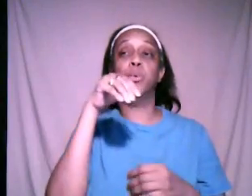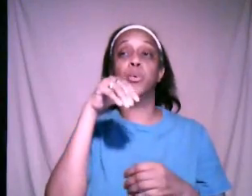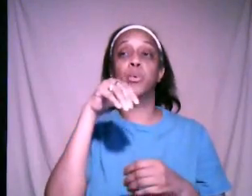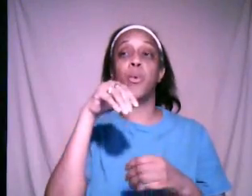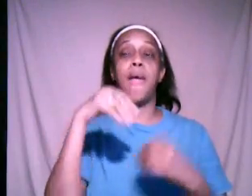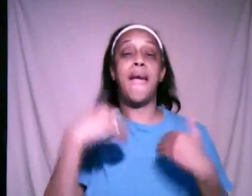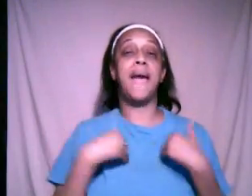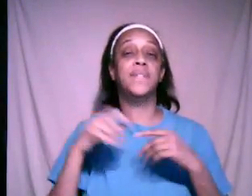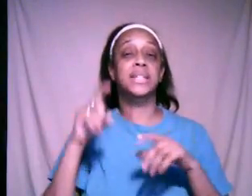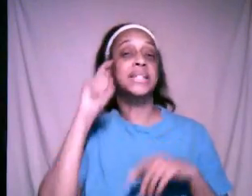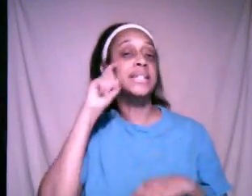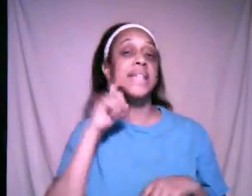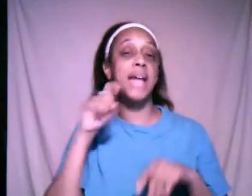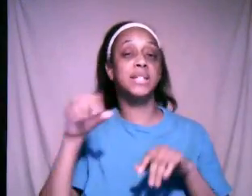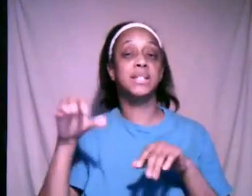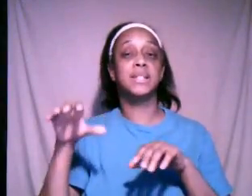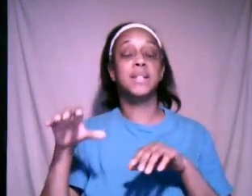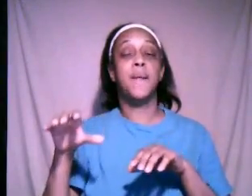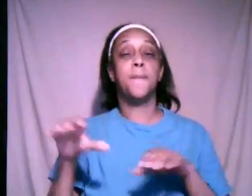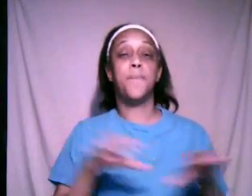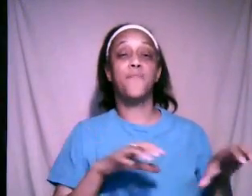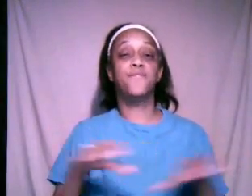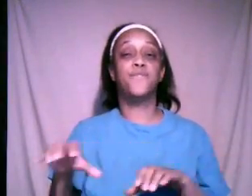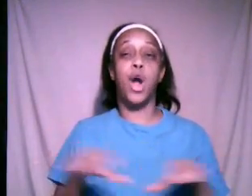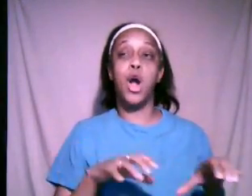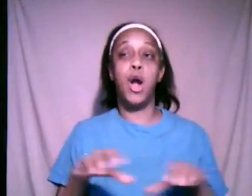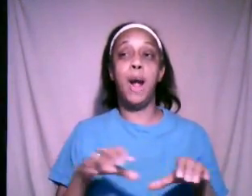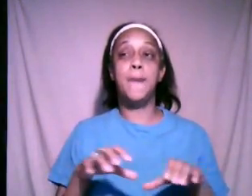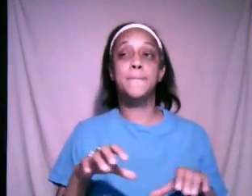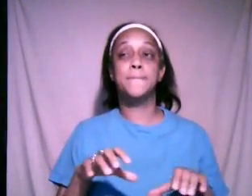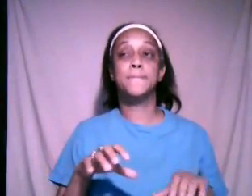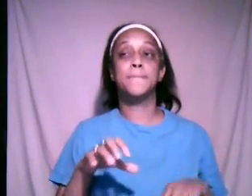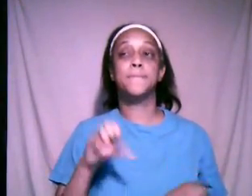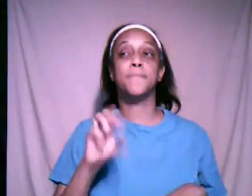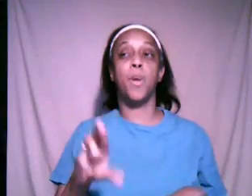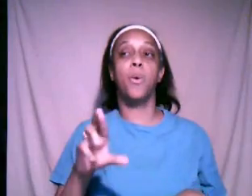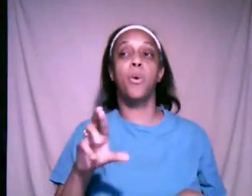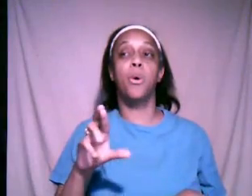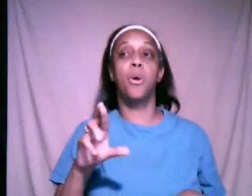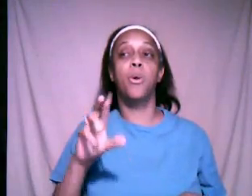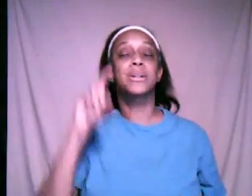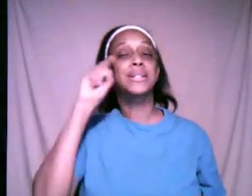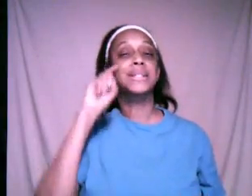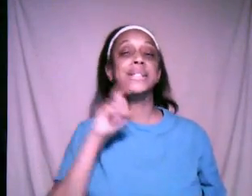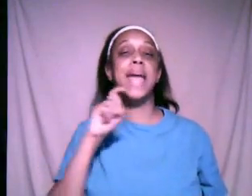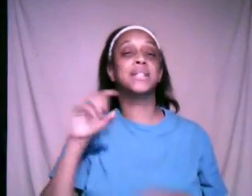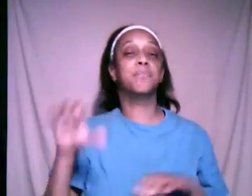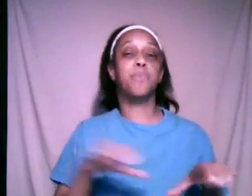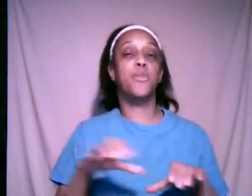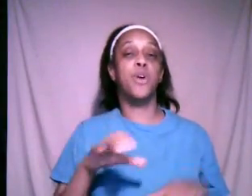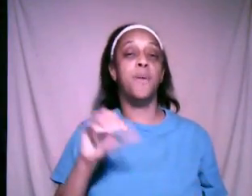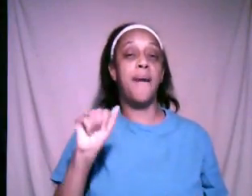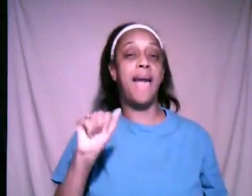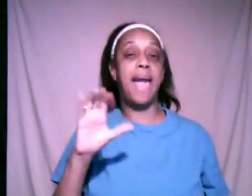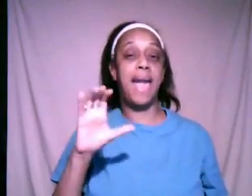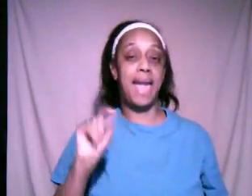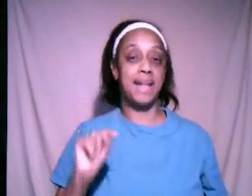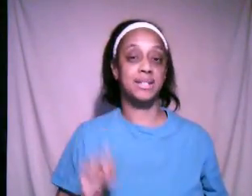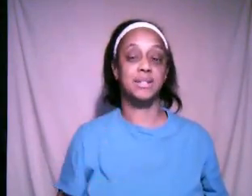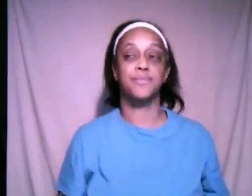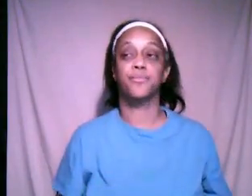into to having sex or performing sexual acts.